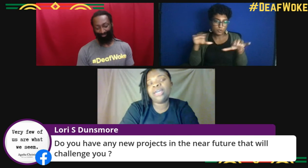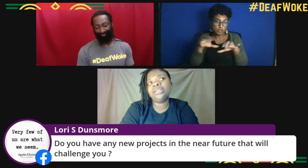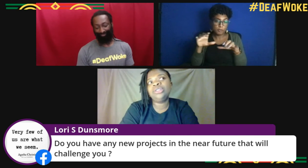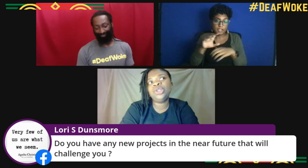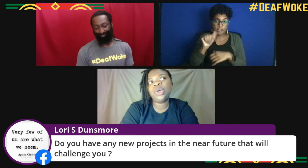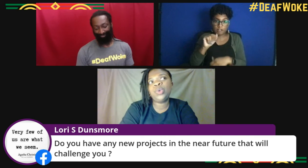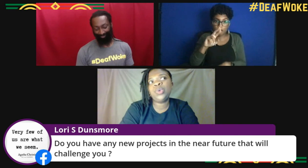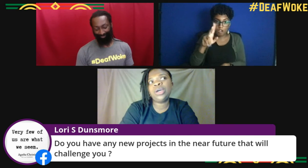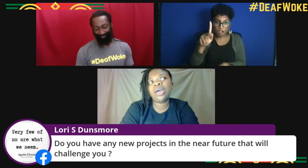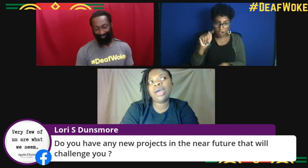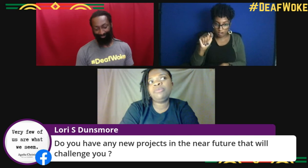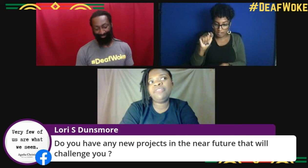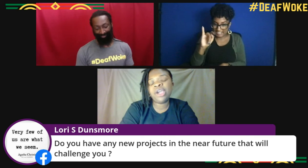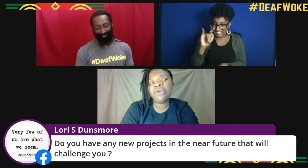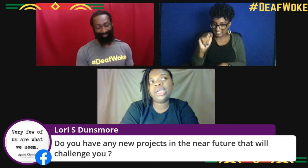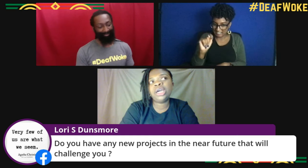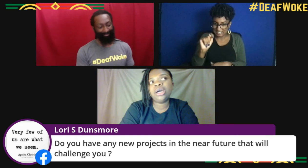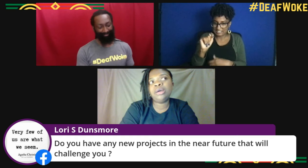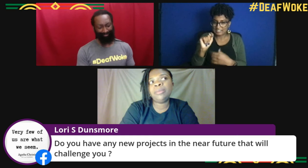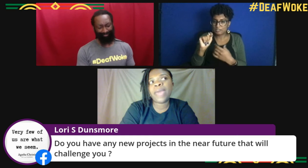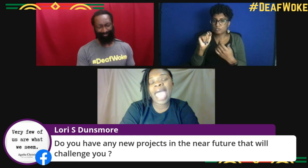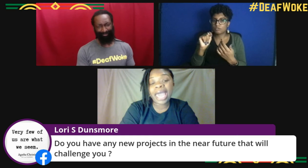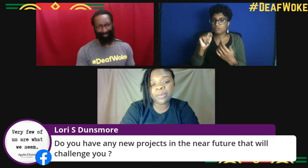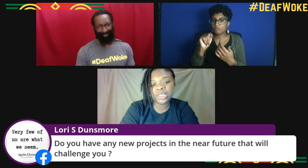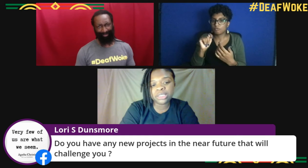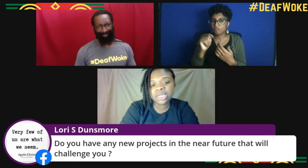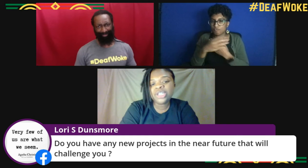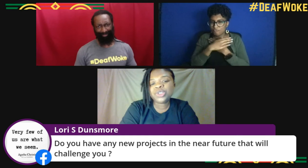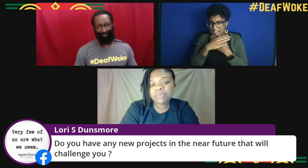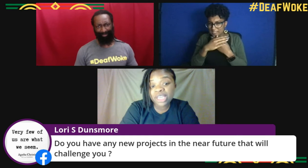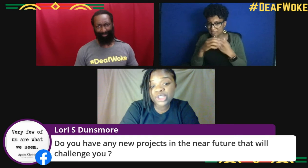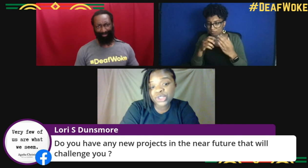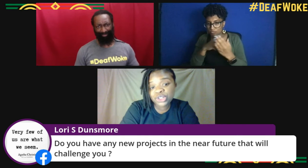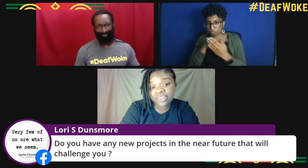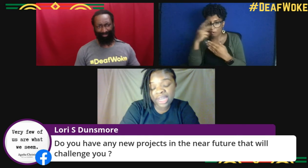and you know, I'm very adamant to make sure